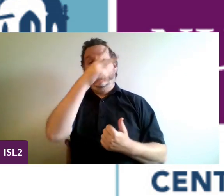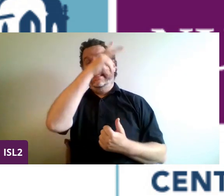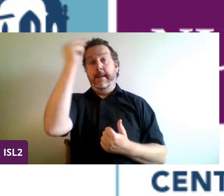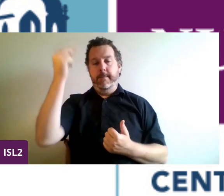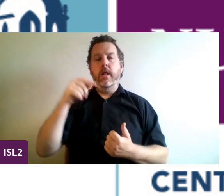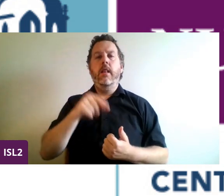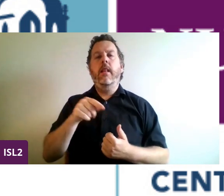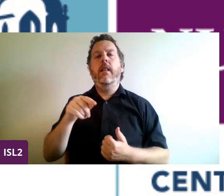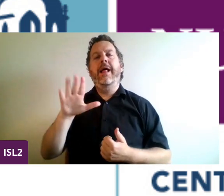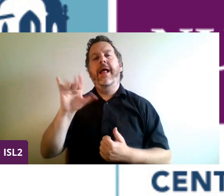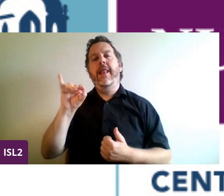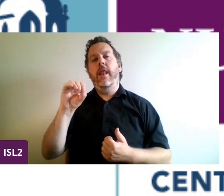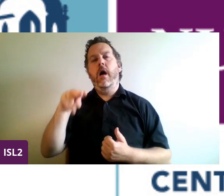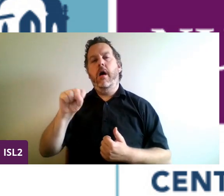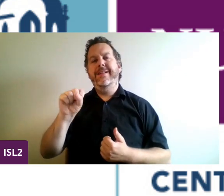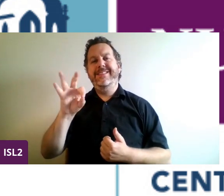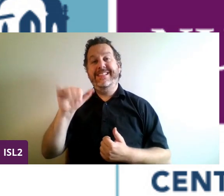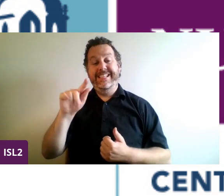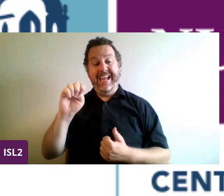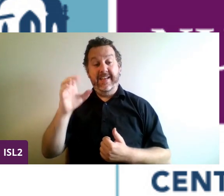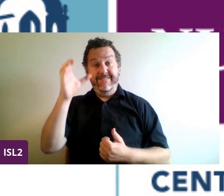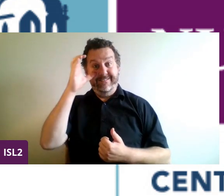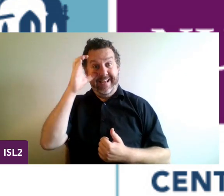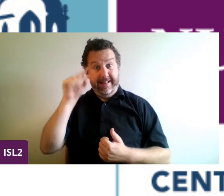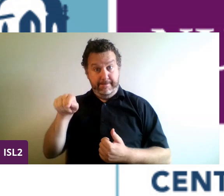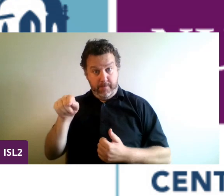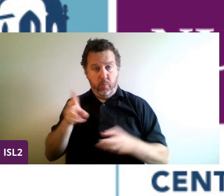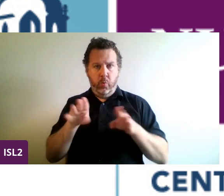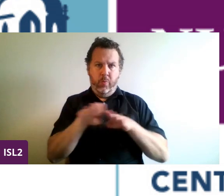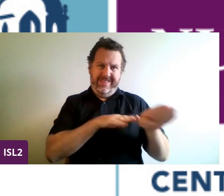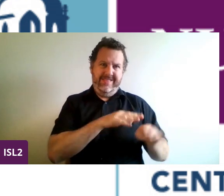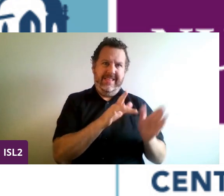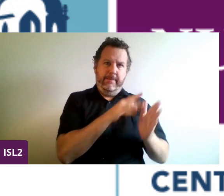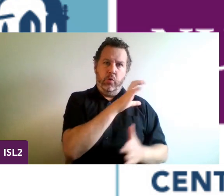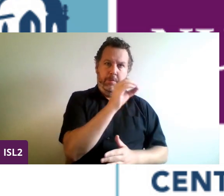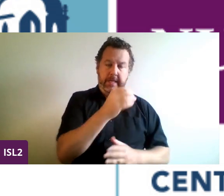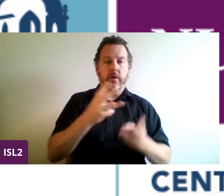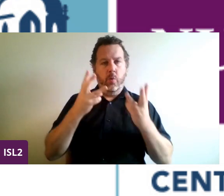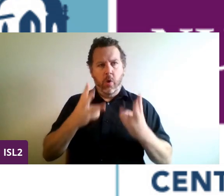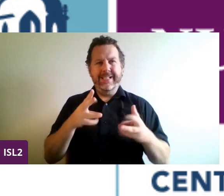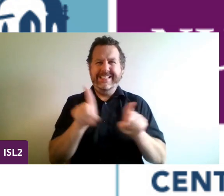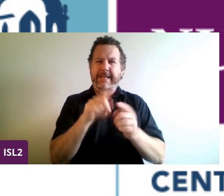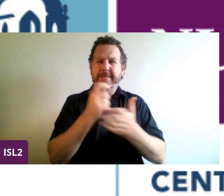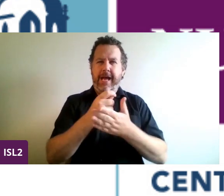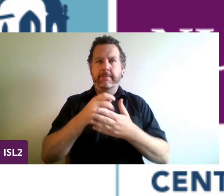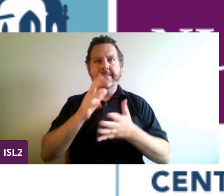to introduce their first synchronous sign language interpretation film, the movie dreamer.